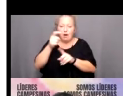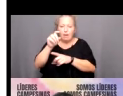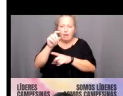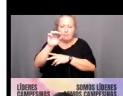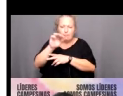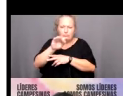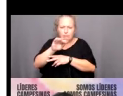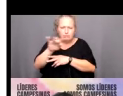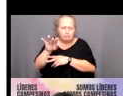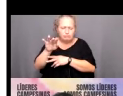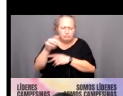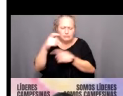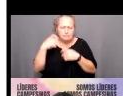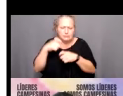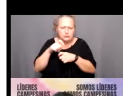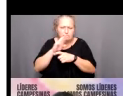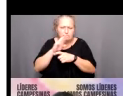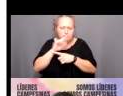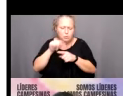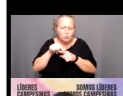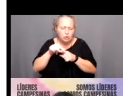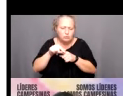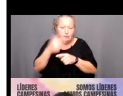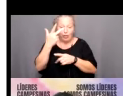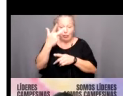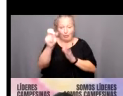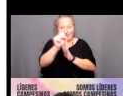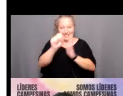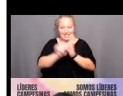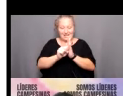residents